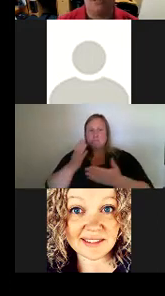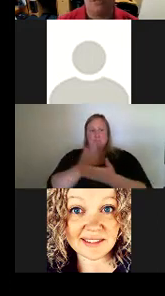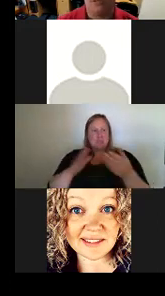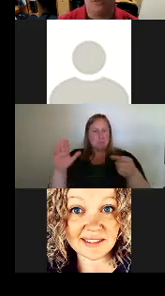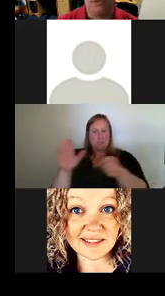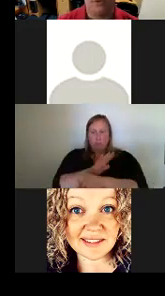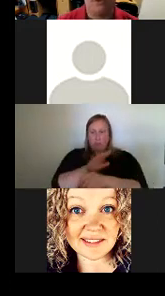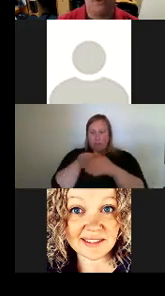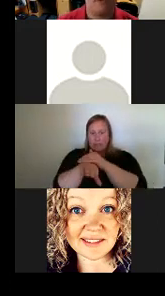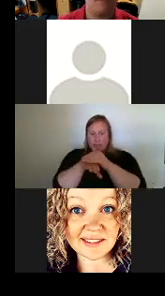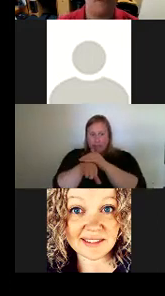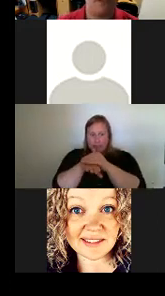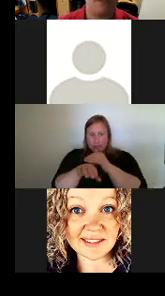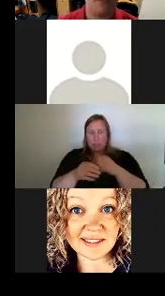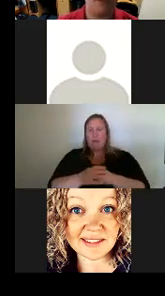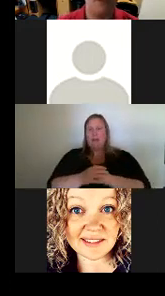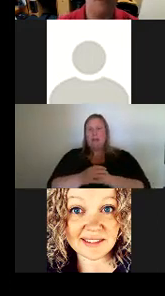USE A SCREEN READER OR MAGNIFIER.